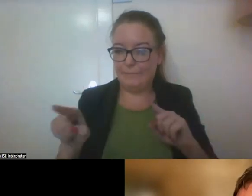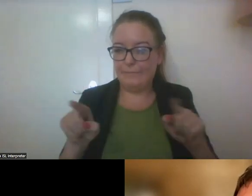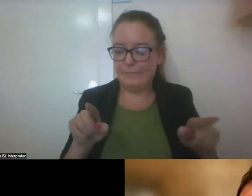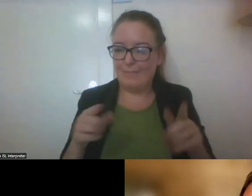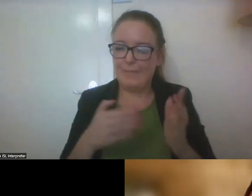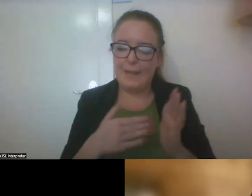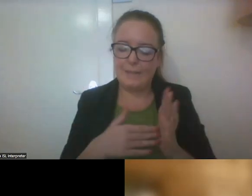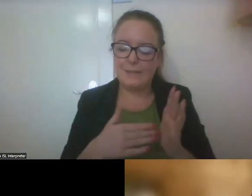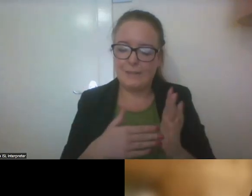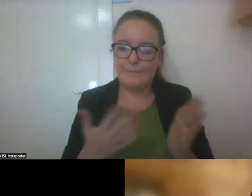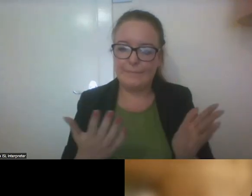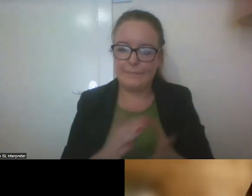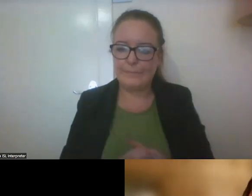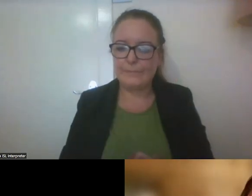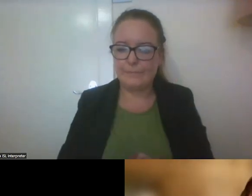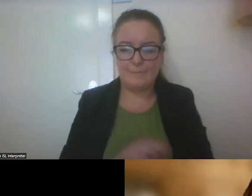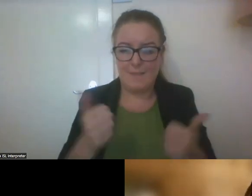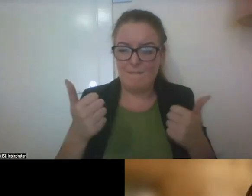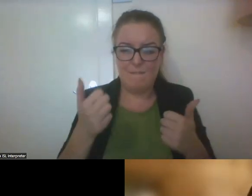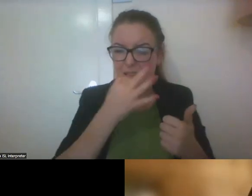Yeah, no, that's fine, makes perfect sense.